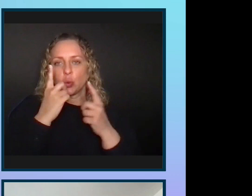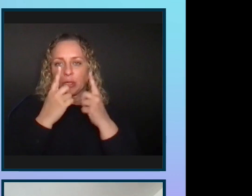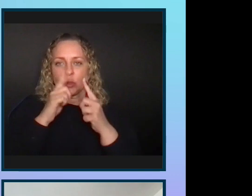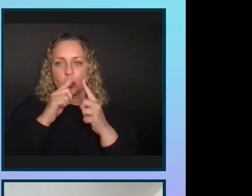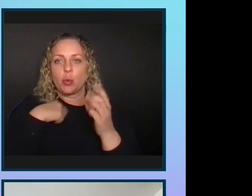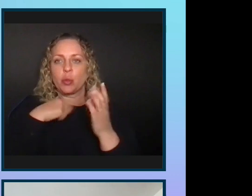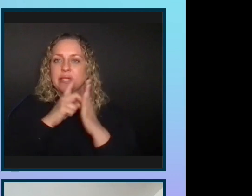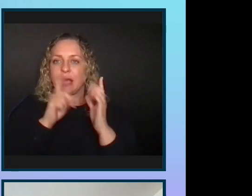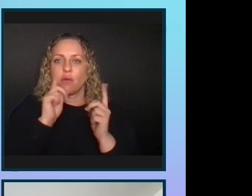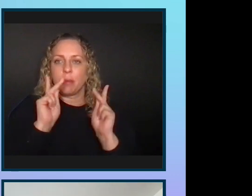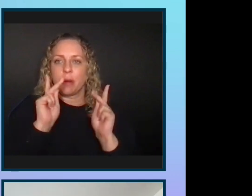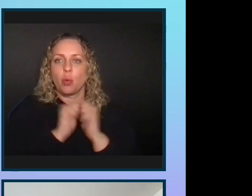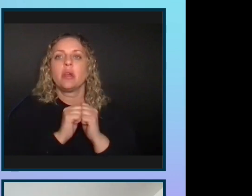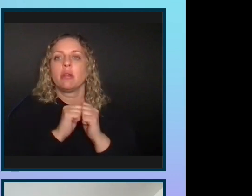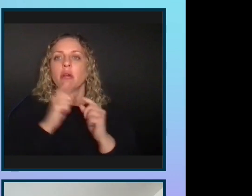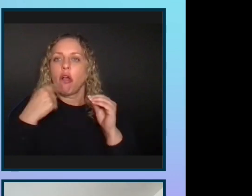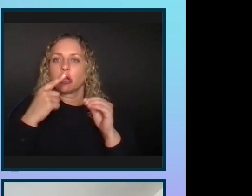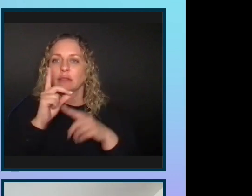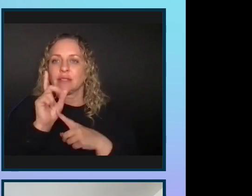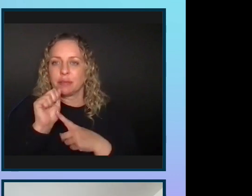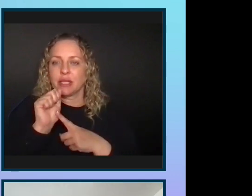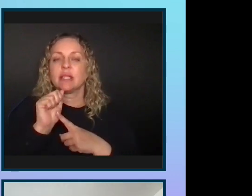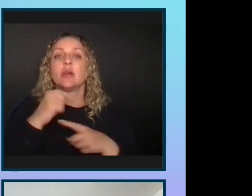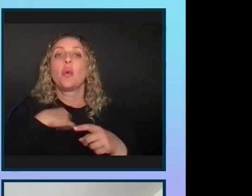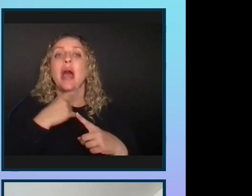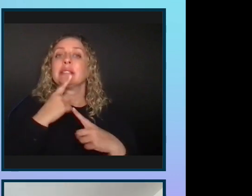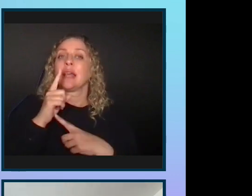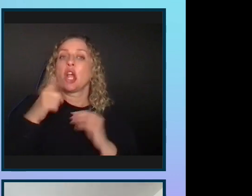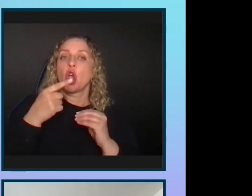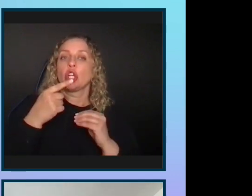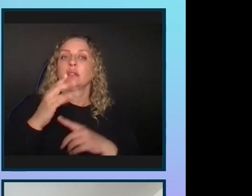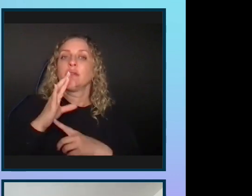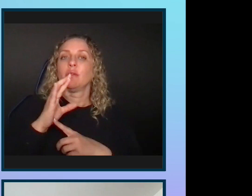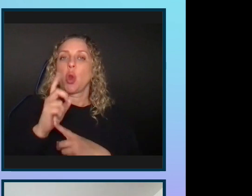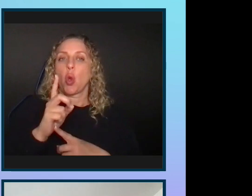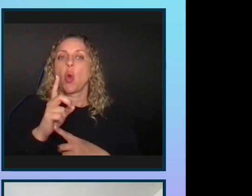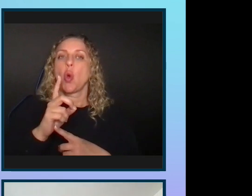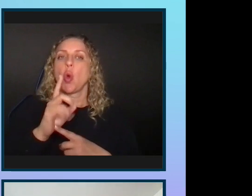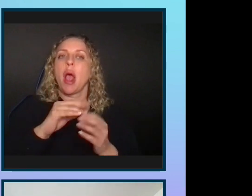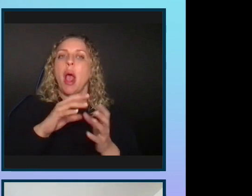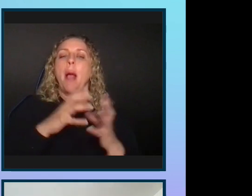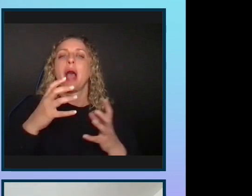for people with cognitive disabilities. When I say cognitive load, I'm referring to the amount of working memory resources